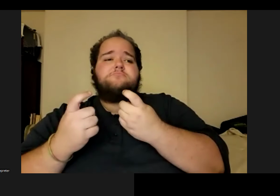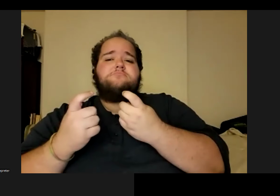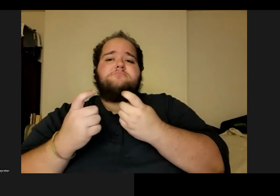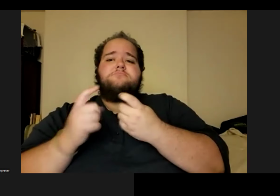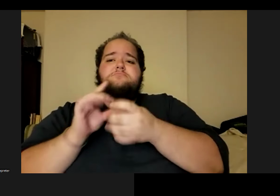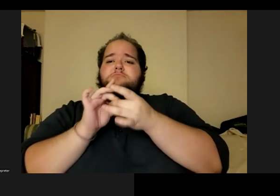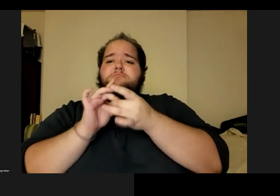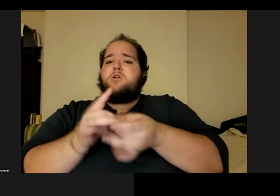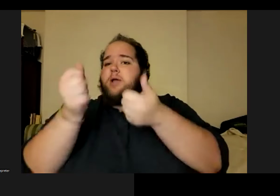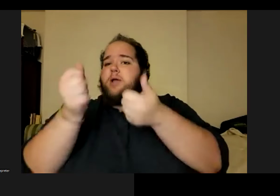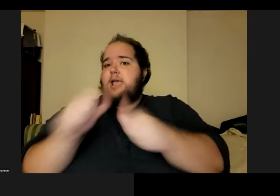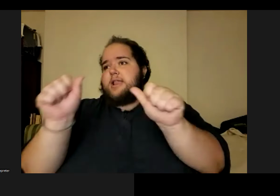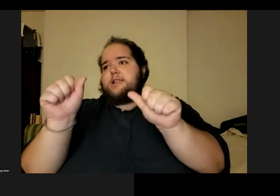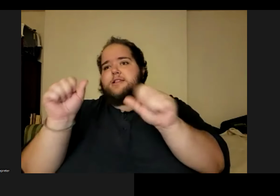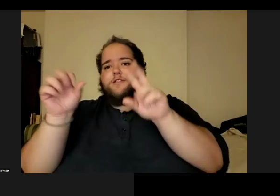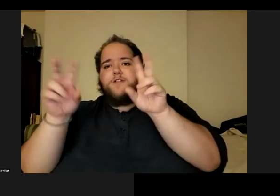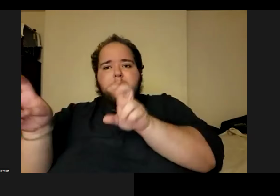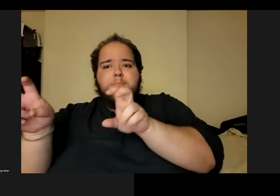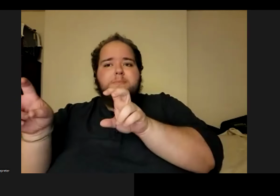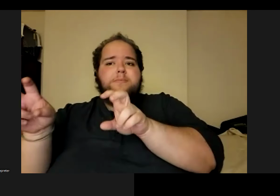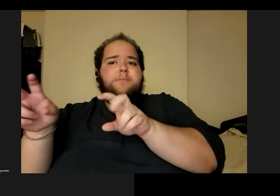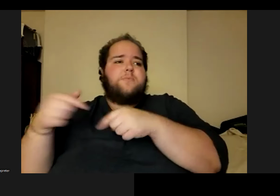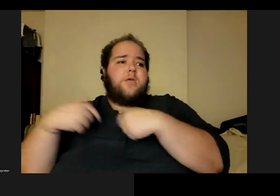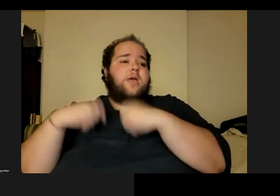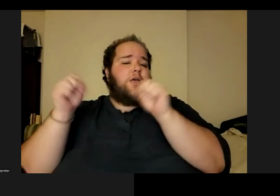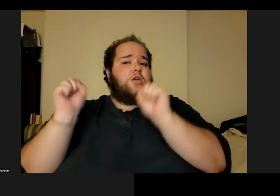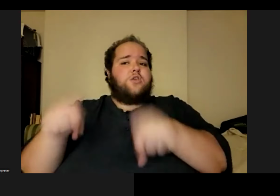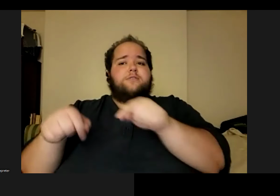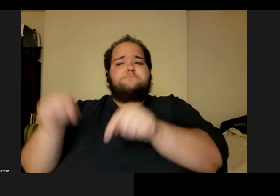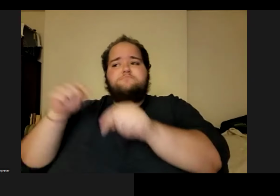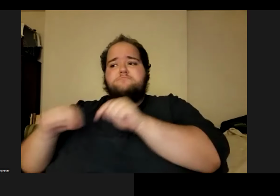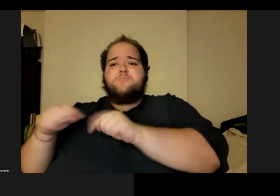I can talk more about it. I can go back to some of my other documents.